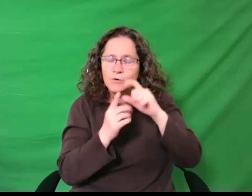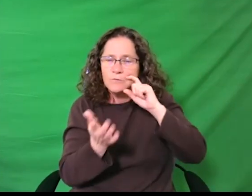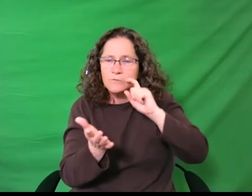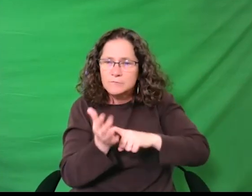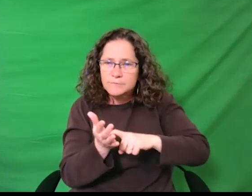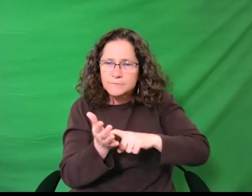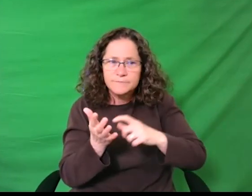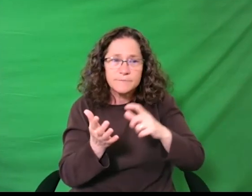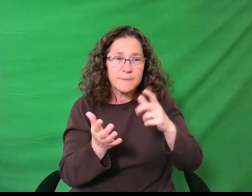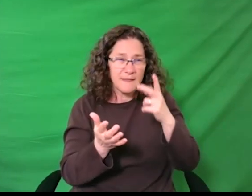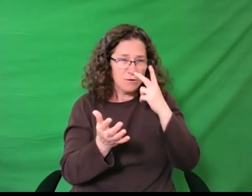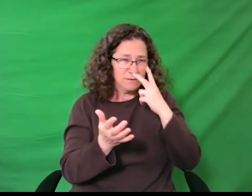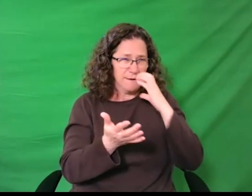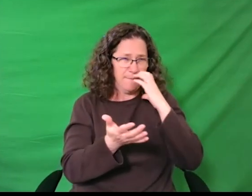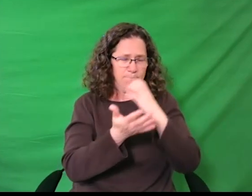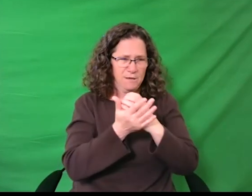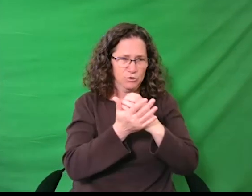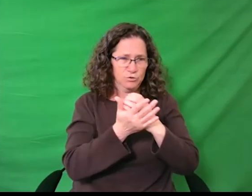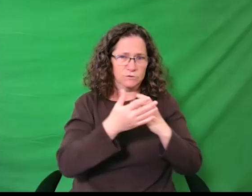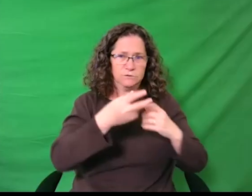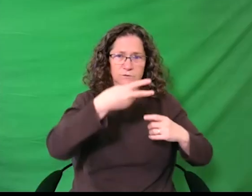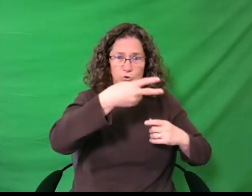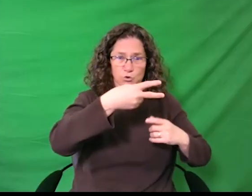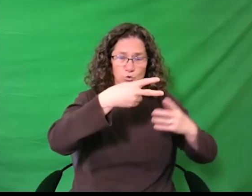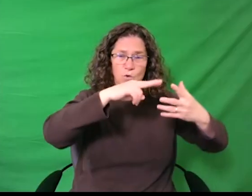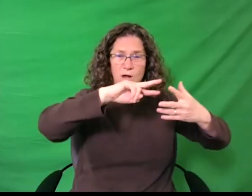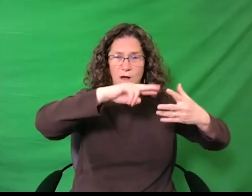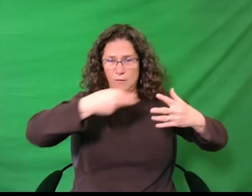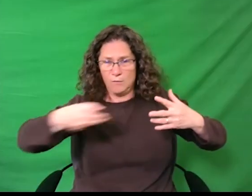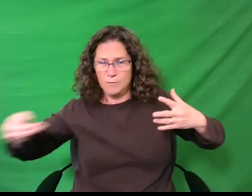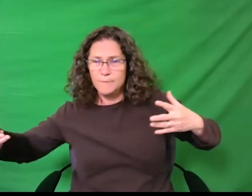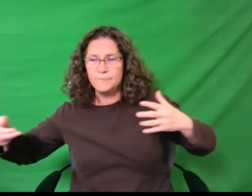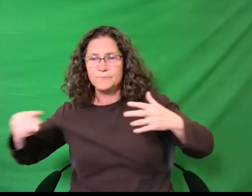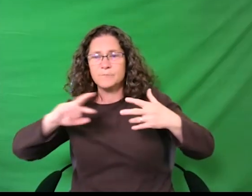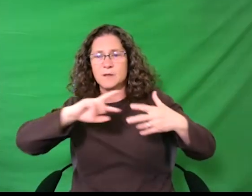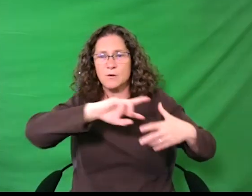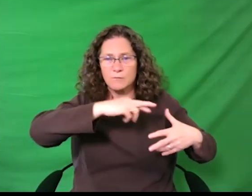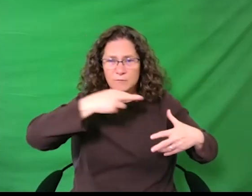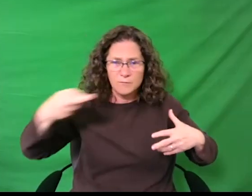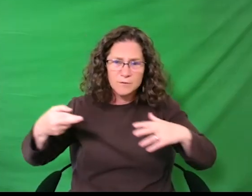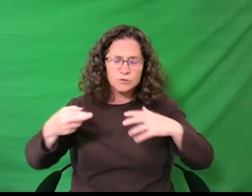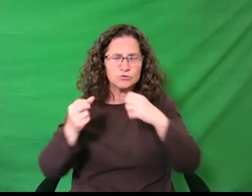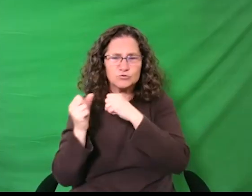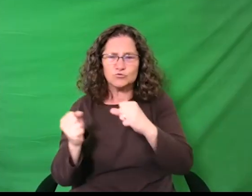woven together into a strong strand, a strong thread, a strong cable of all these skills.